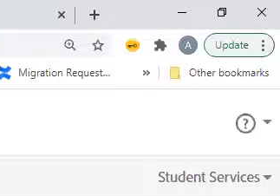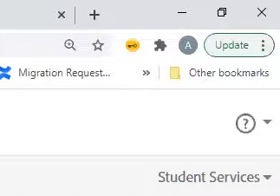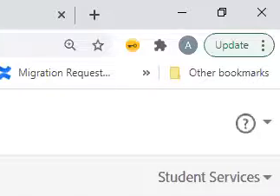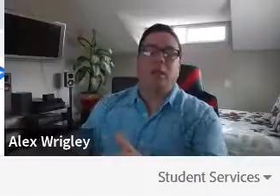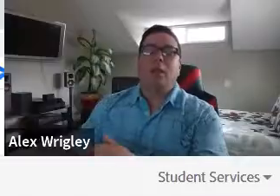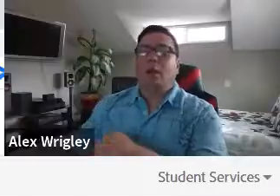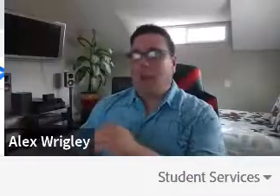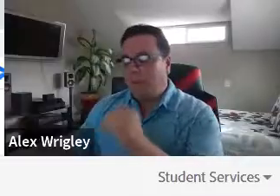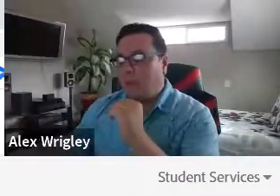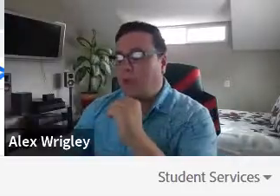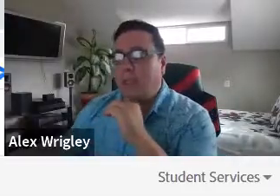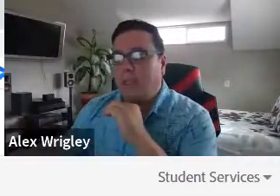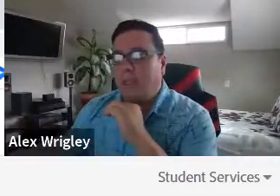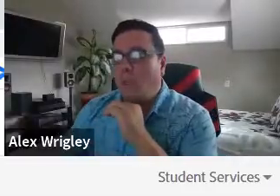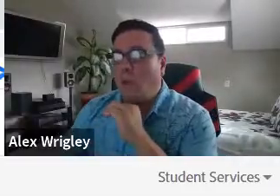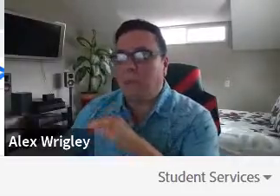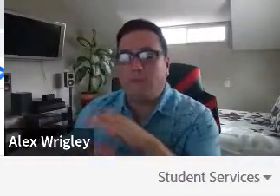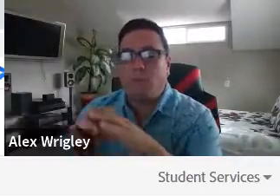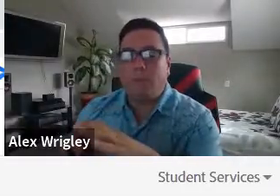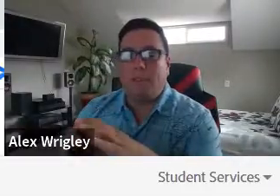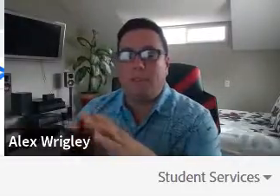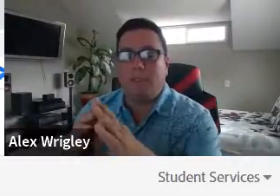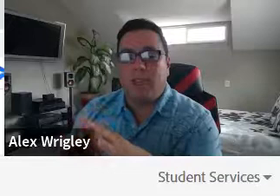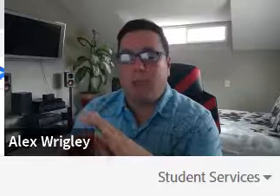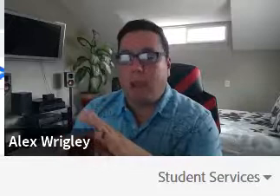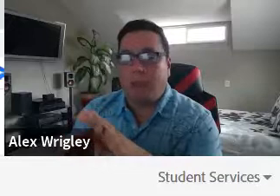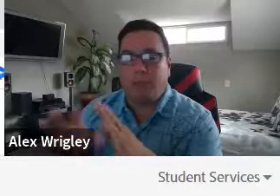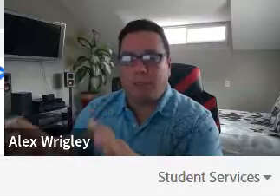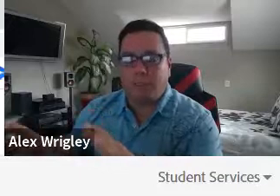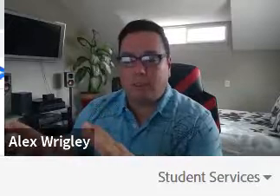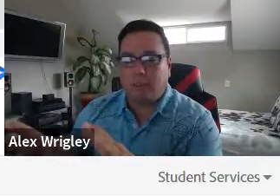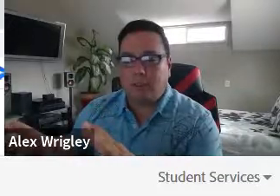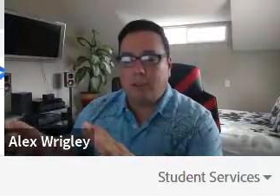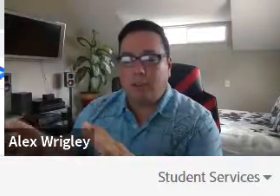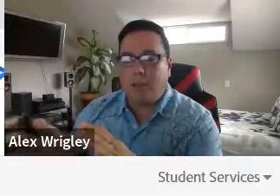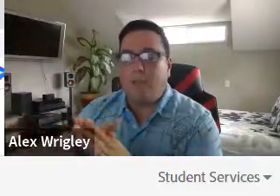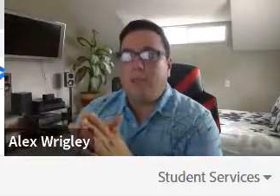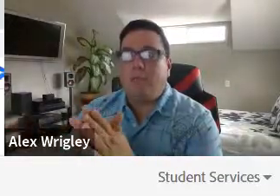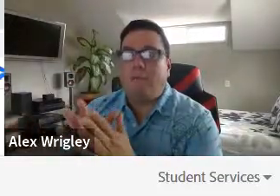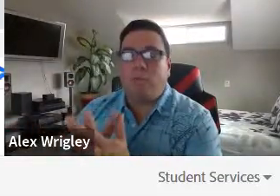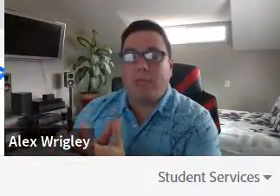Alex Wrigley: That's right. Once a form has been signed by any participant, that form is